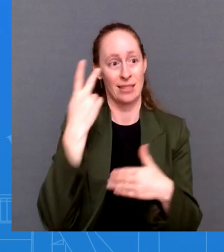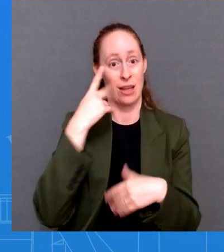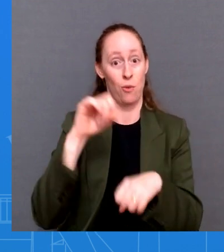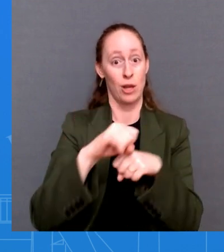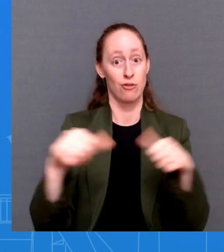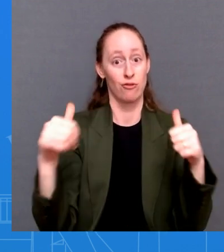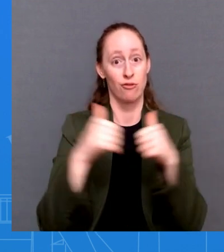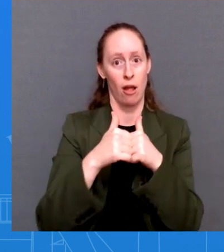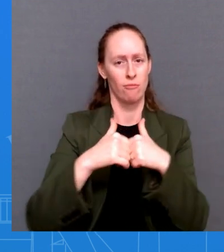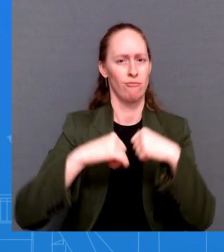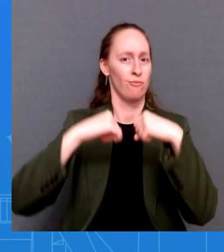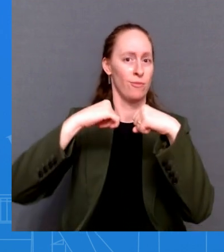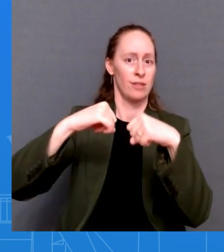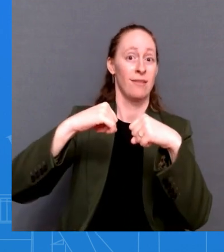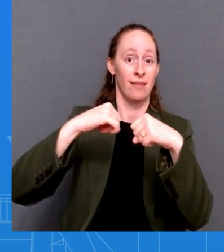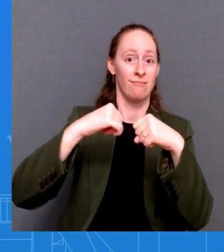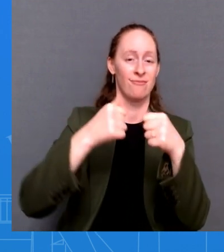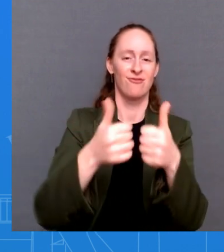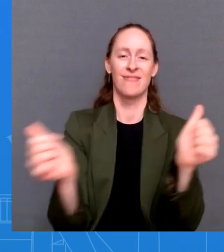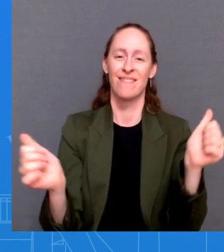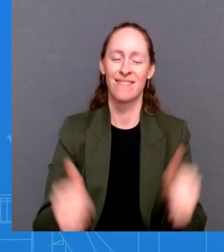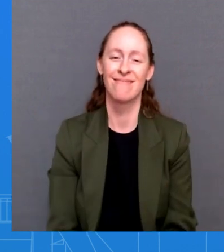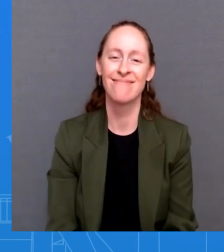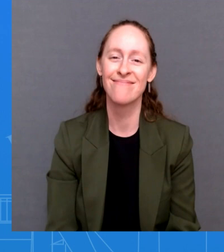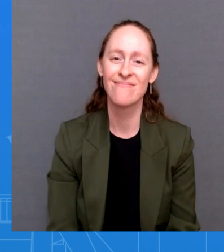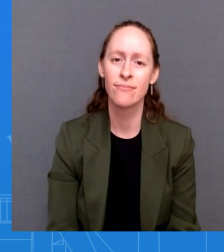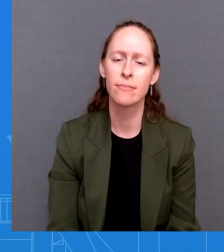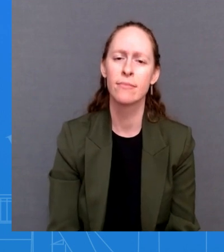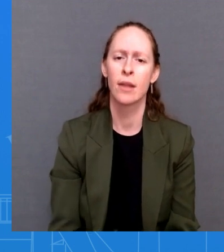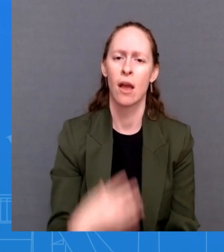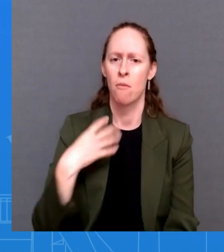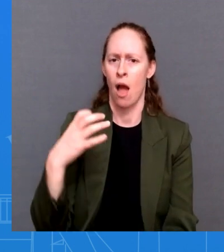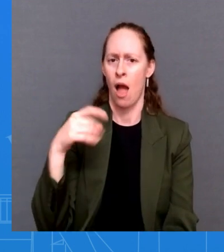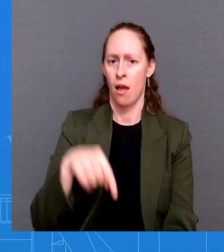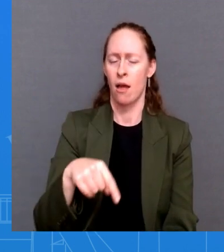exposure is for now, not forever, and is an important part of our public health